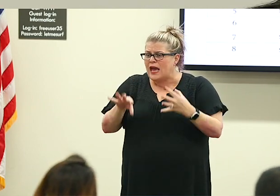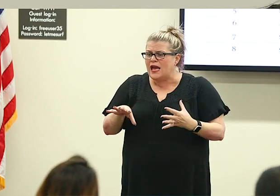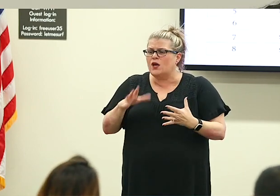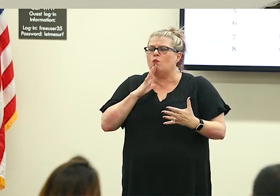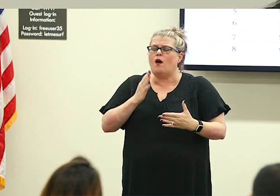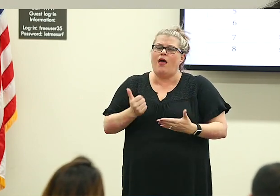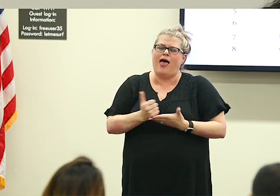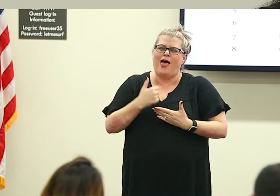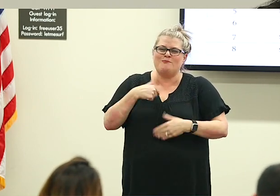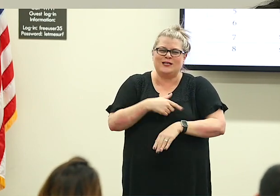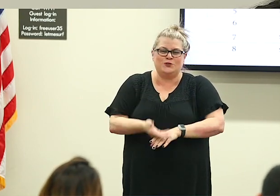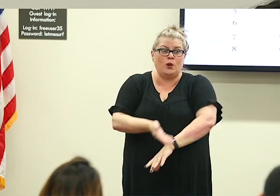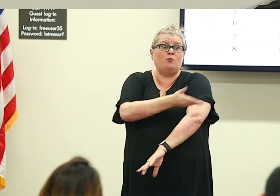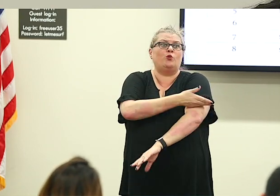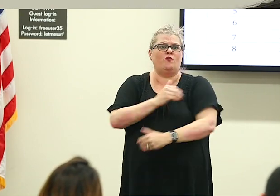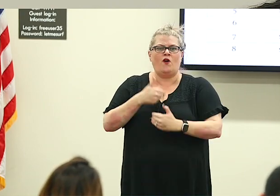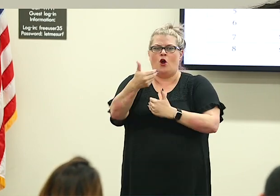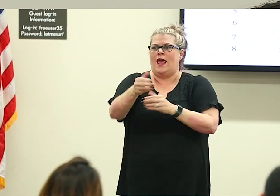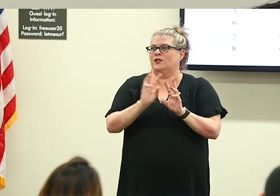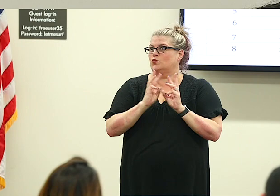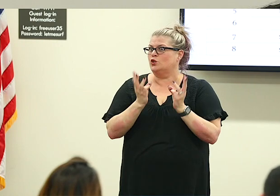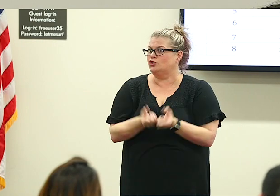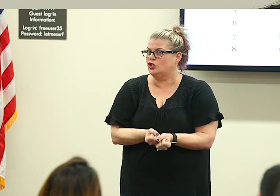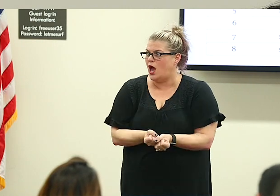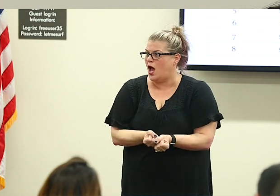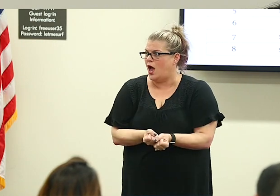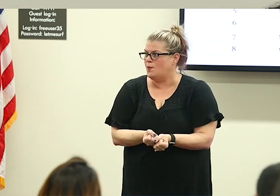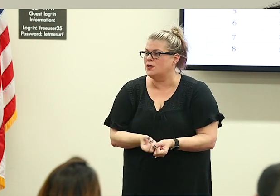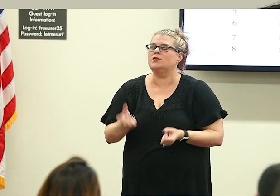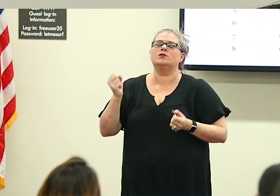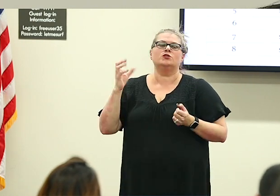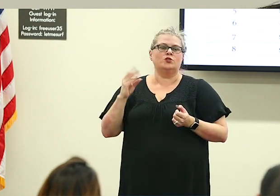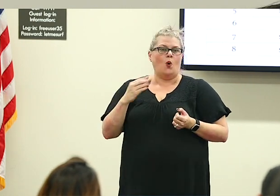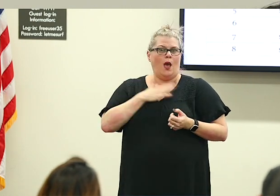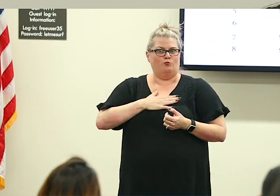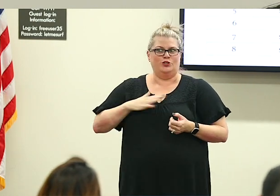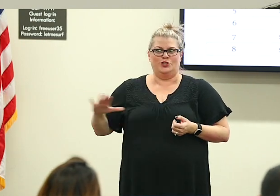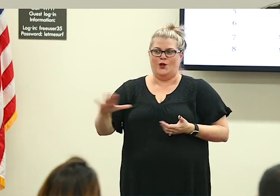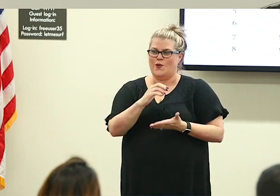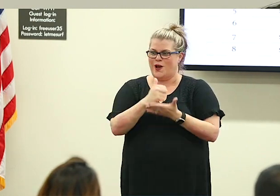to improve on our next workshop. So I appreciate your help.